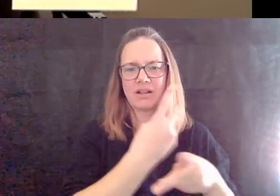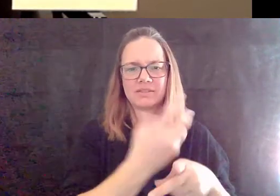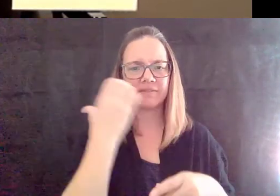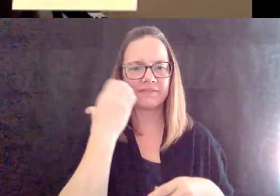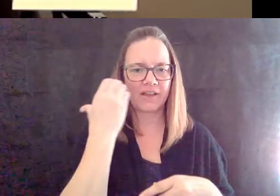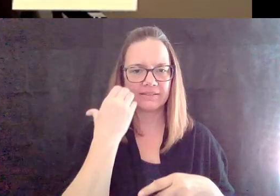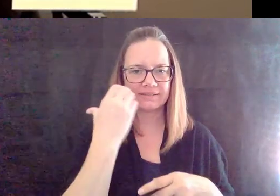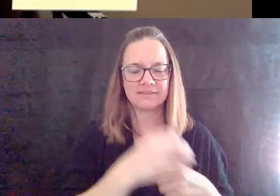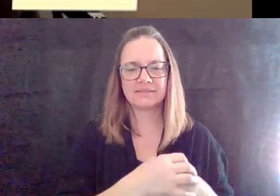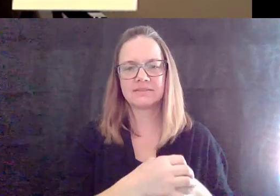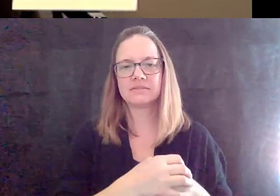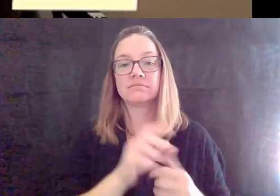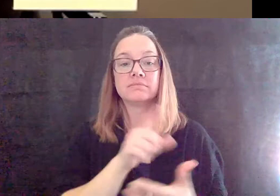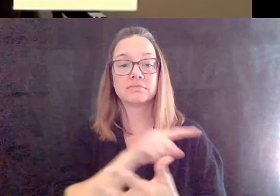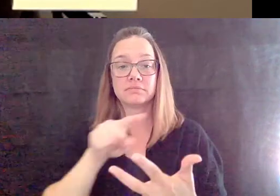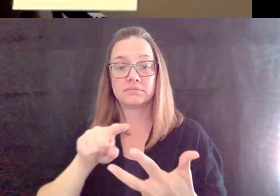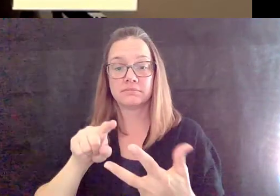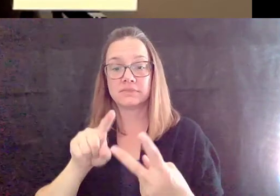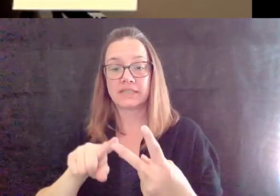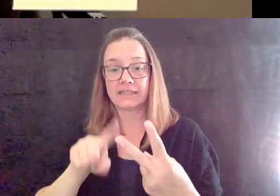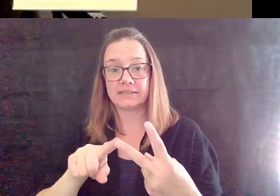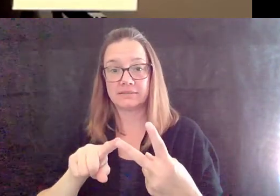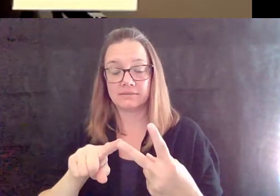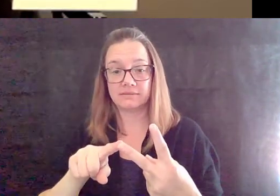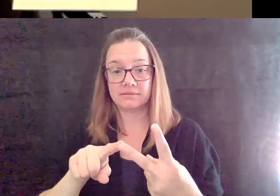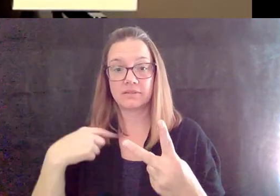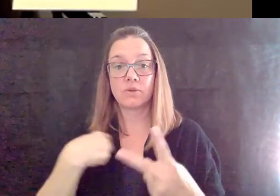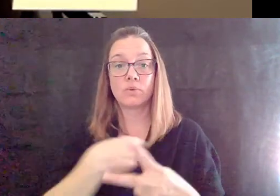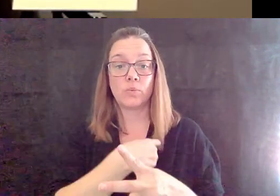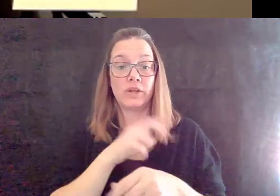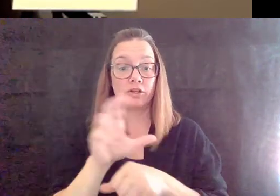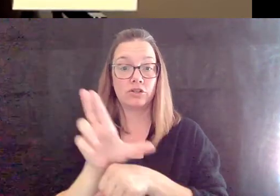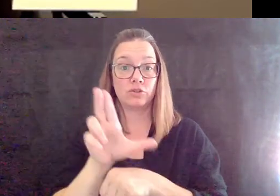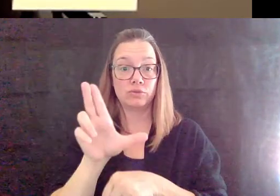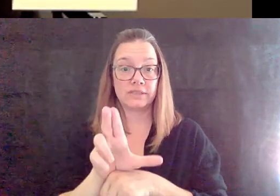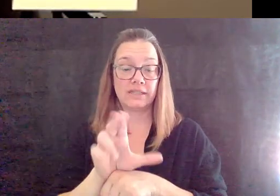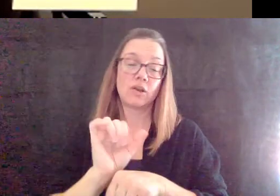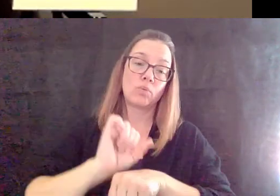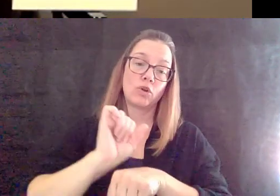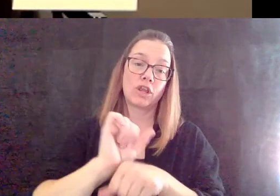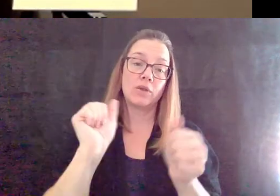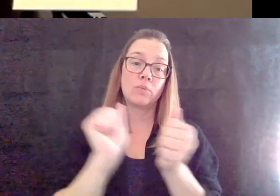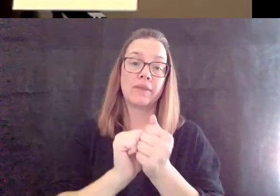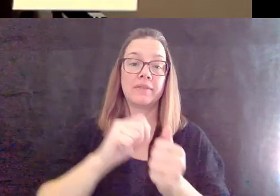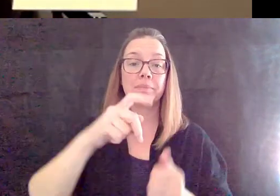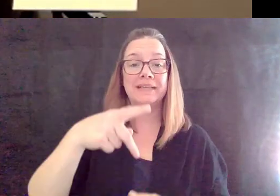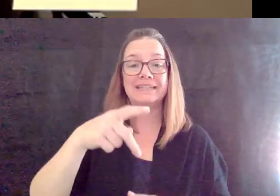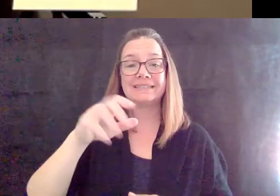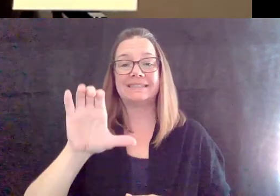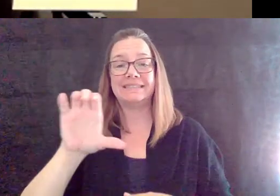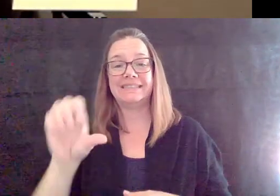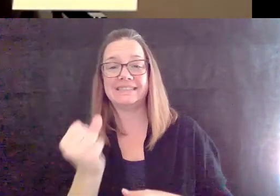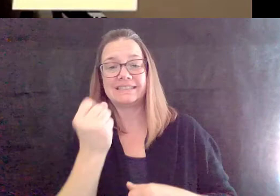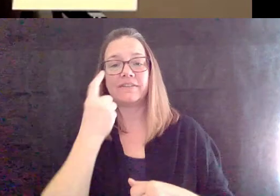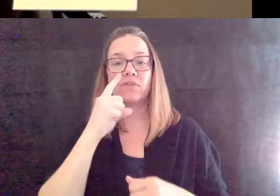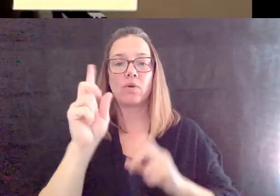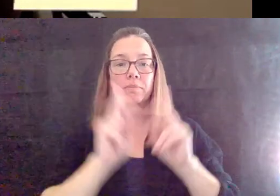A second would be we are using-- working with PCs for People to get